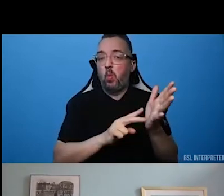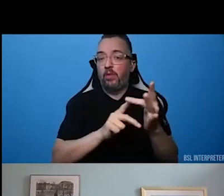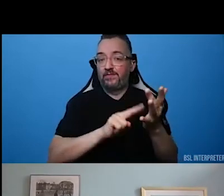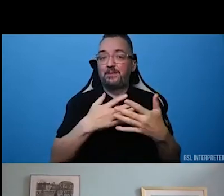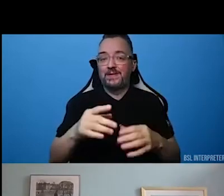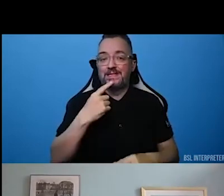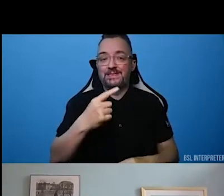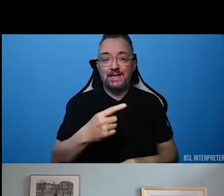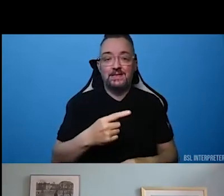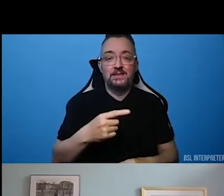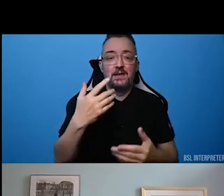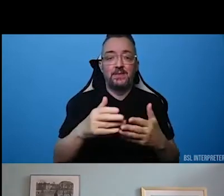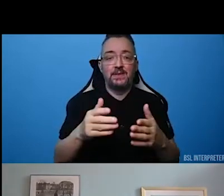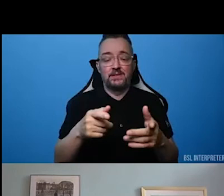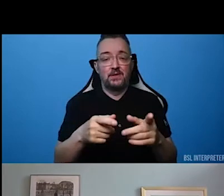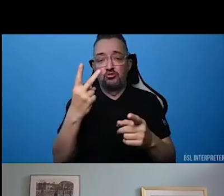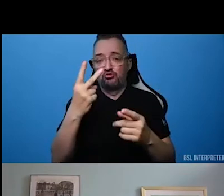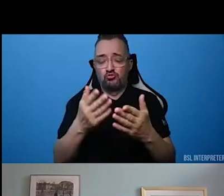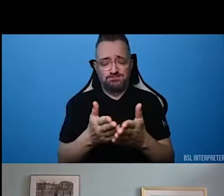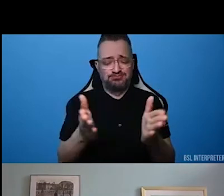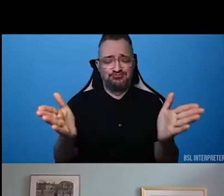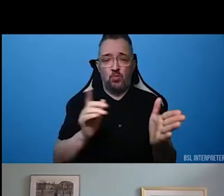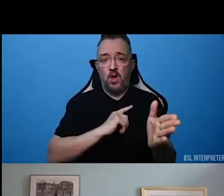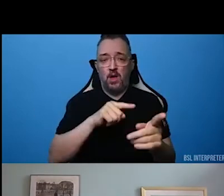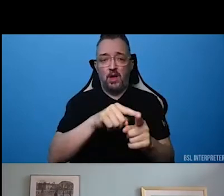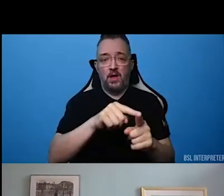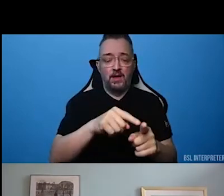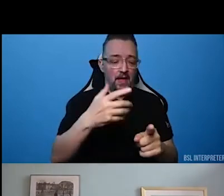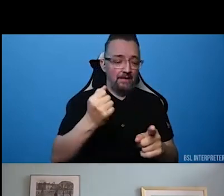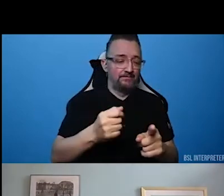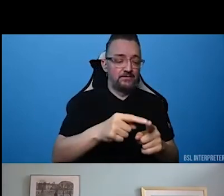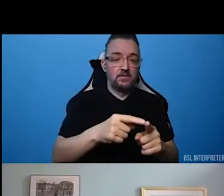between the crashing sound of a massive felled mahogany tree